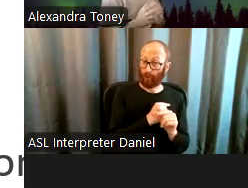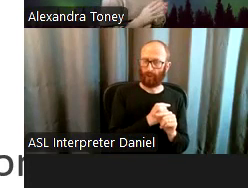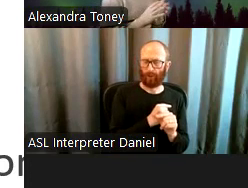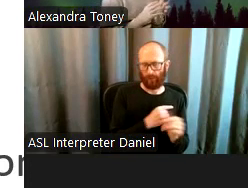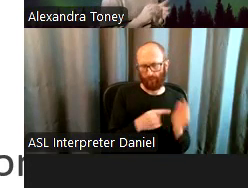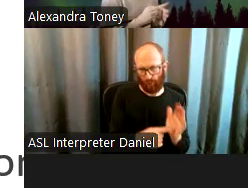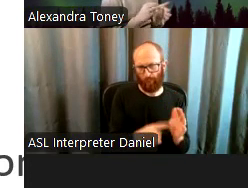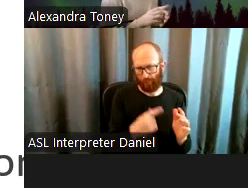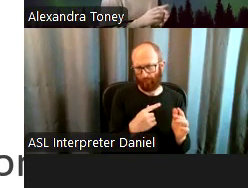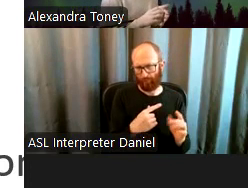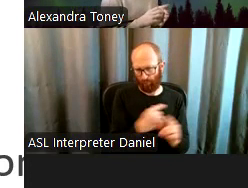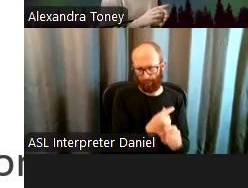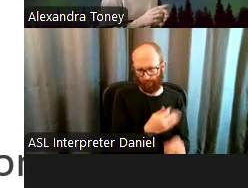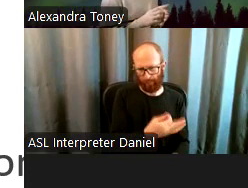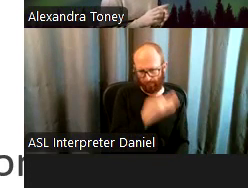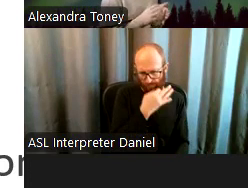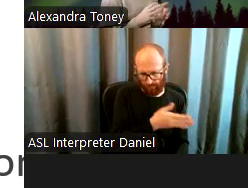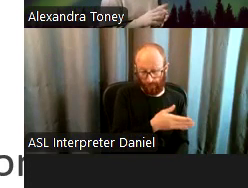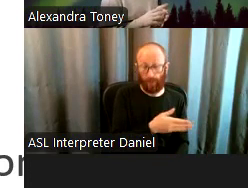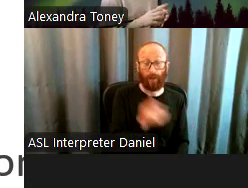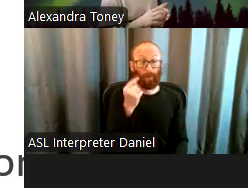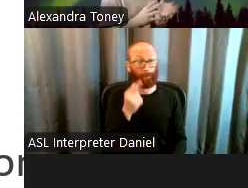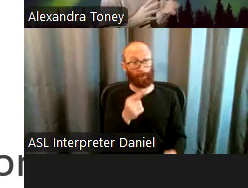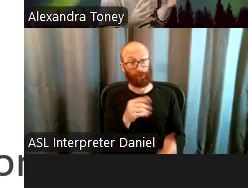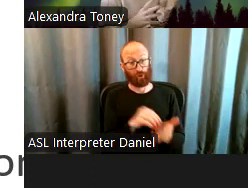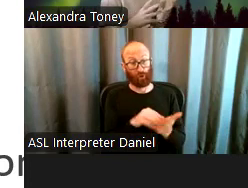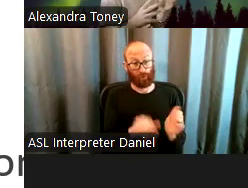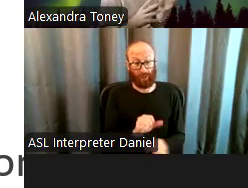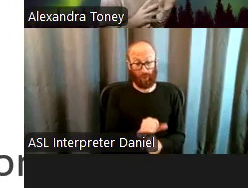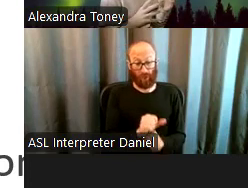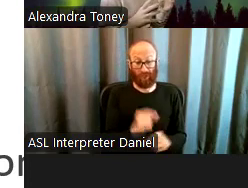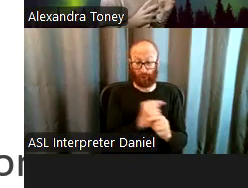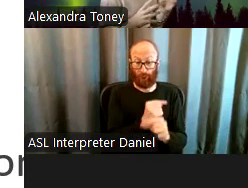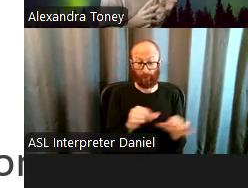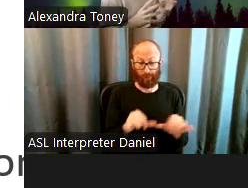but we could have students working on those standards in an applied sort of